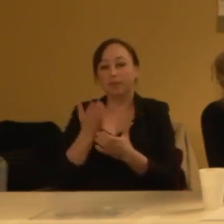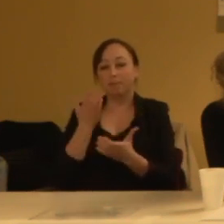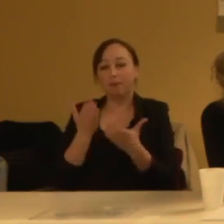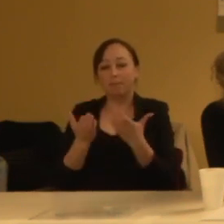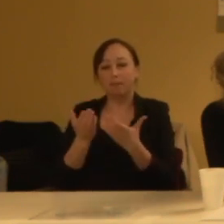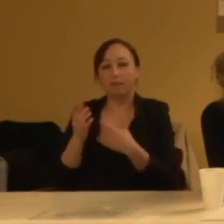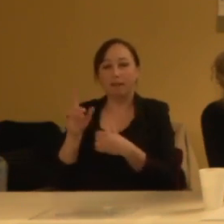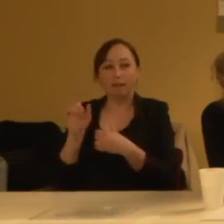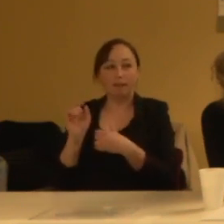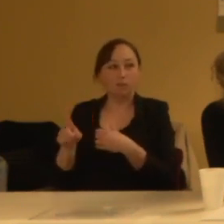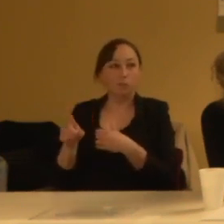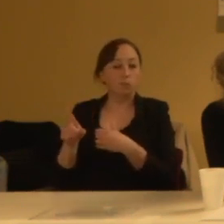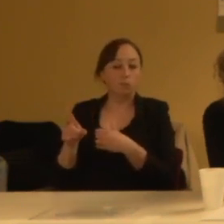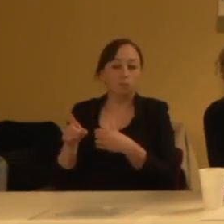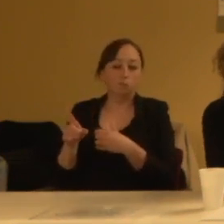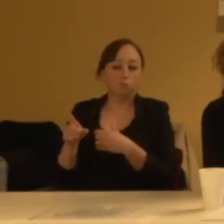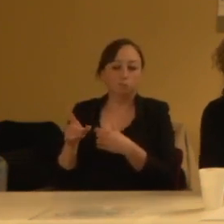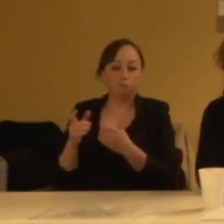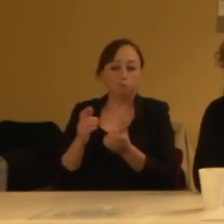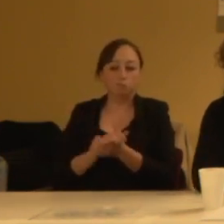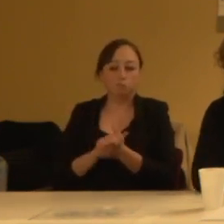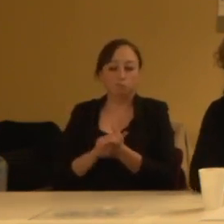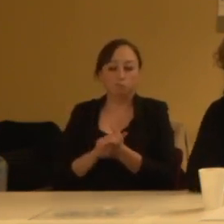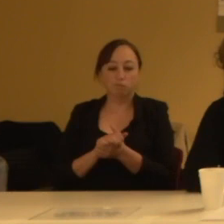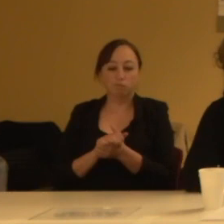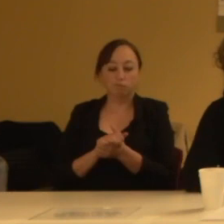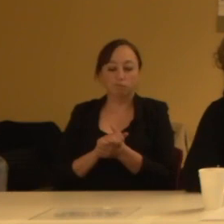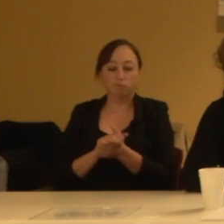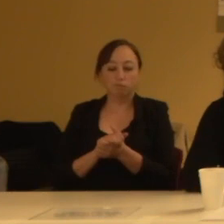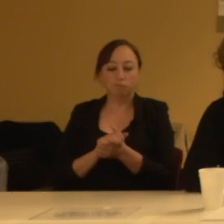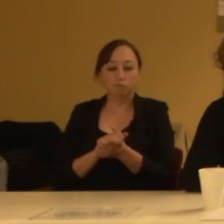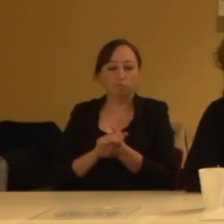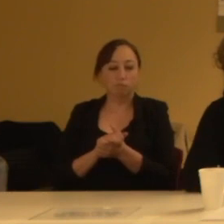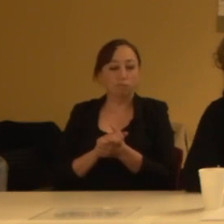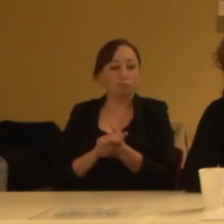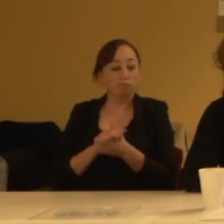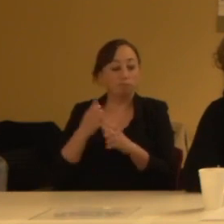to tell us a bit a bit about your journey in new play